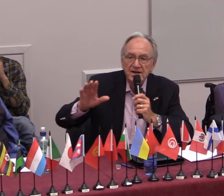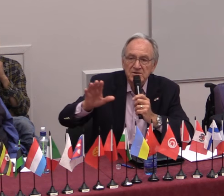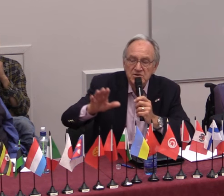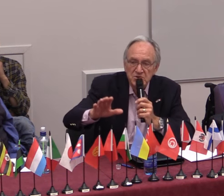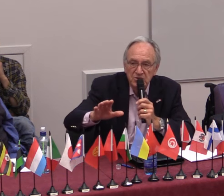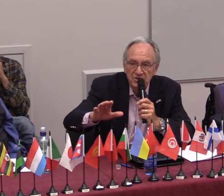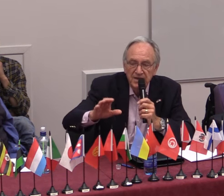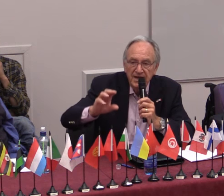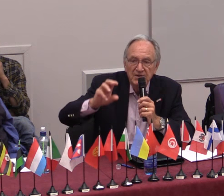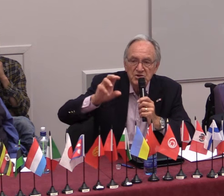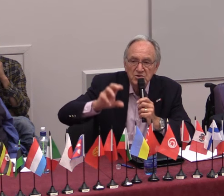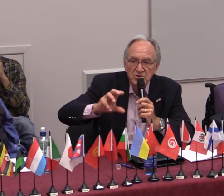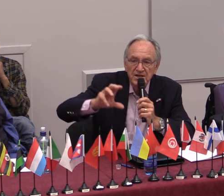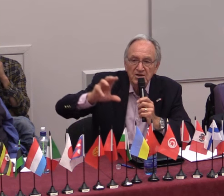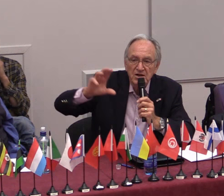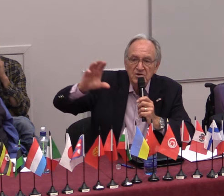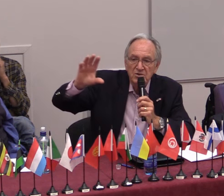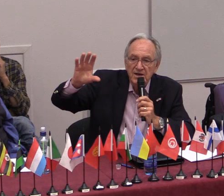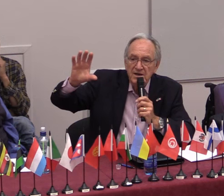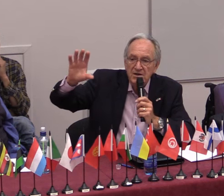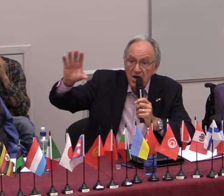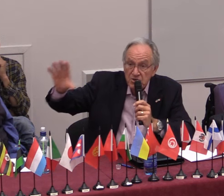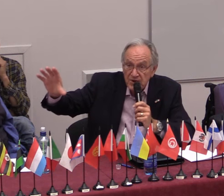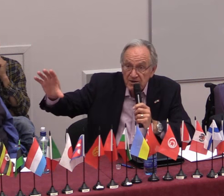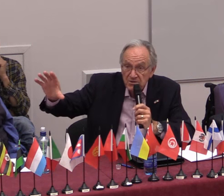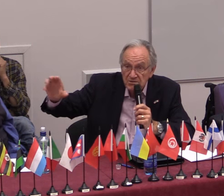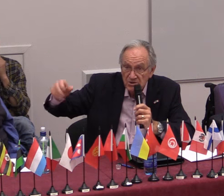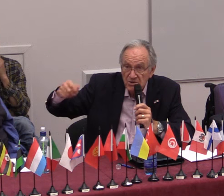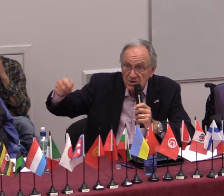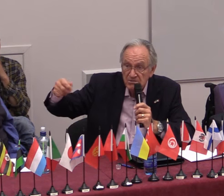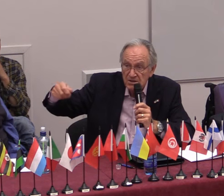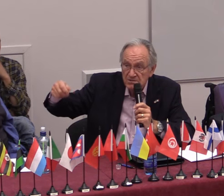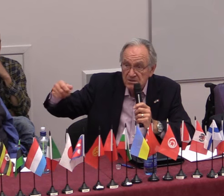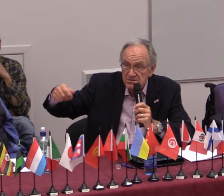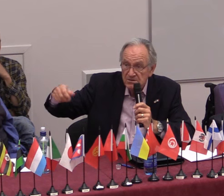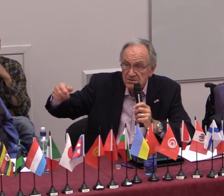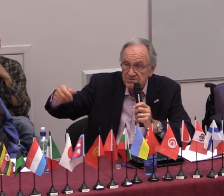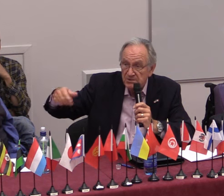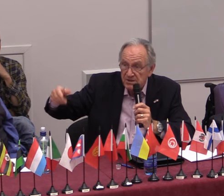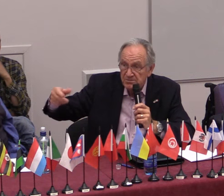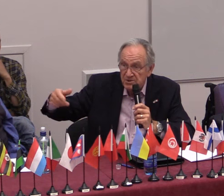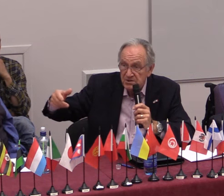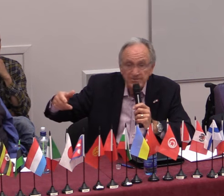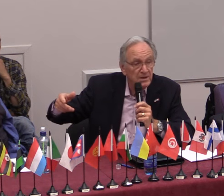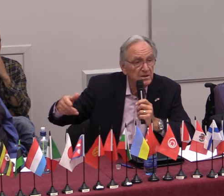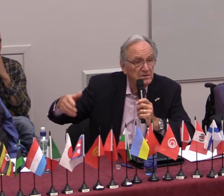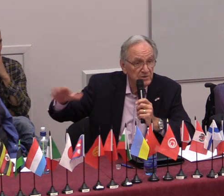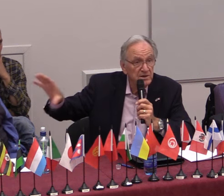went out to the school, the school had gone to a contractor, a building person with a